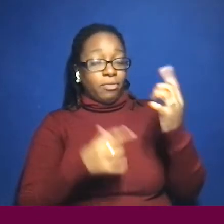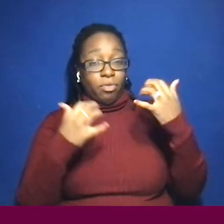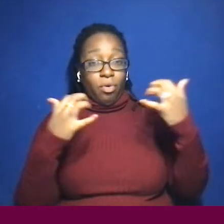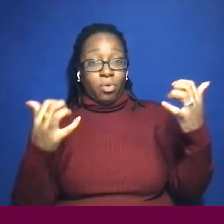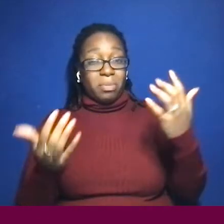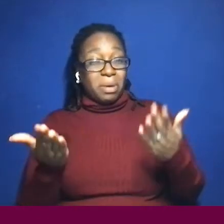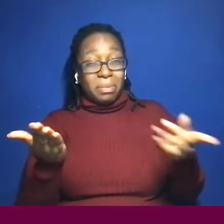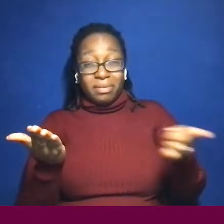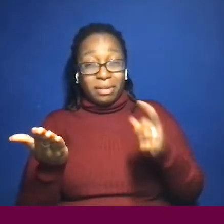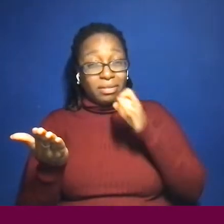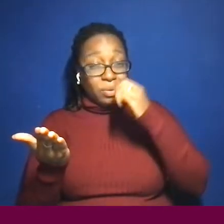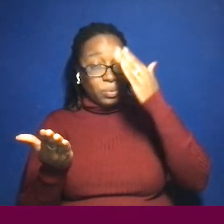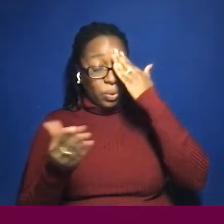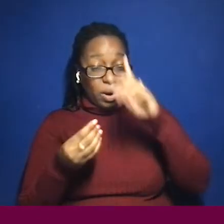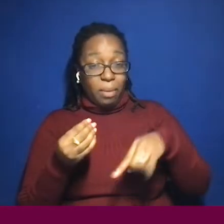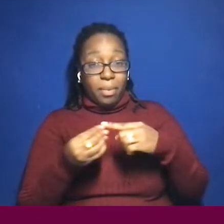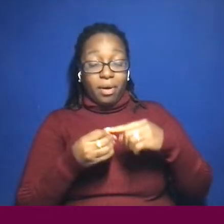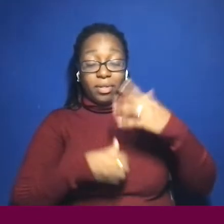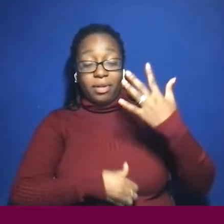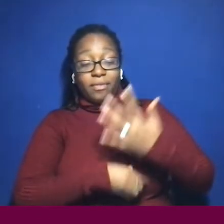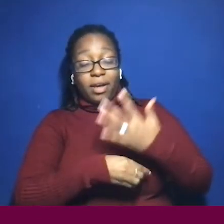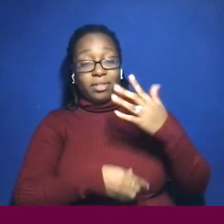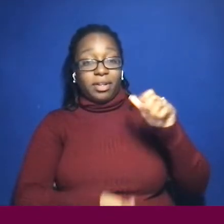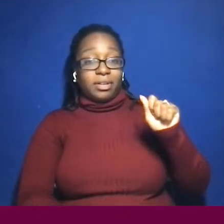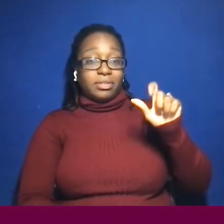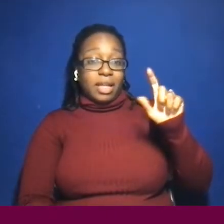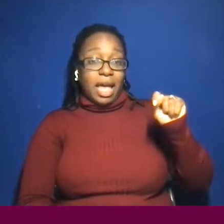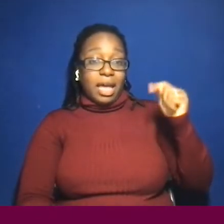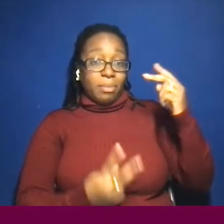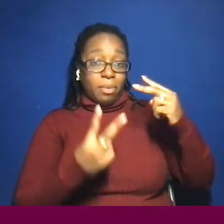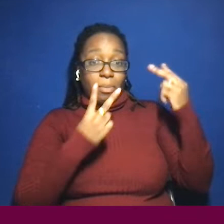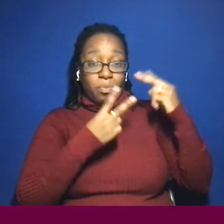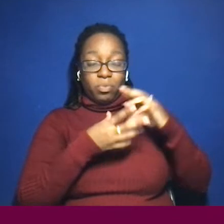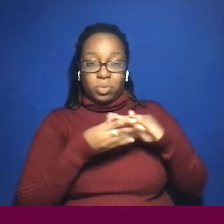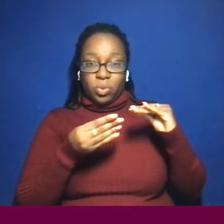familiar with, the Five Days at Memorial Story. Marcie Roth: Please. Sheri Fink: